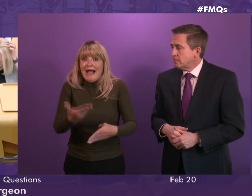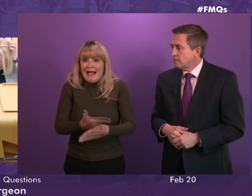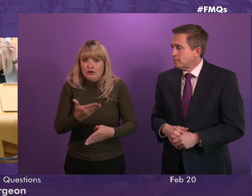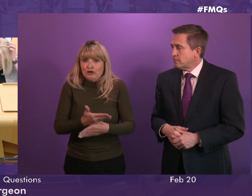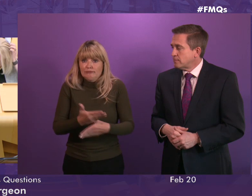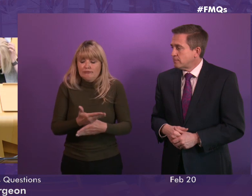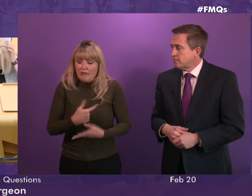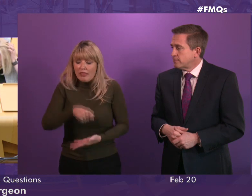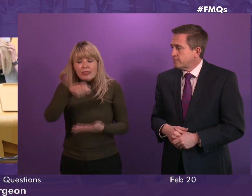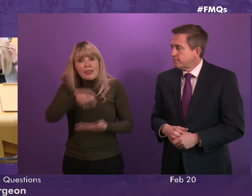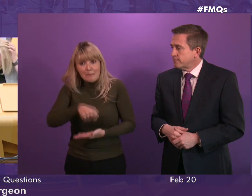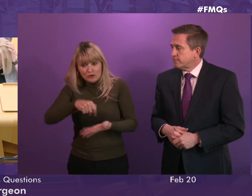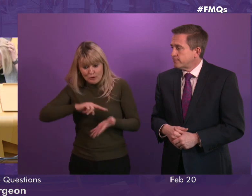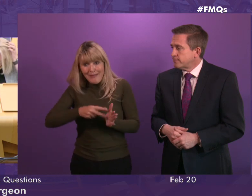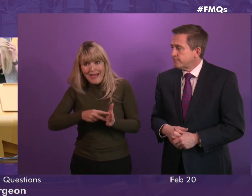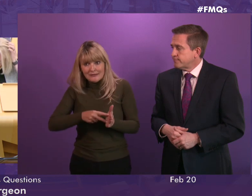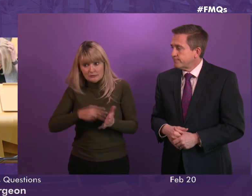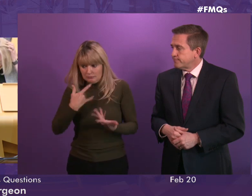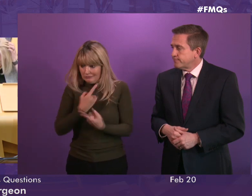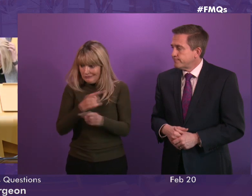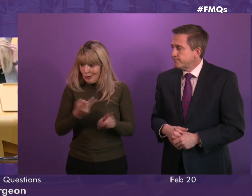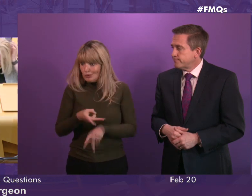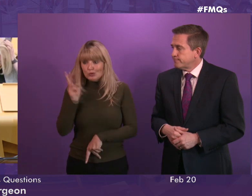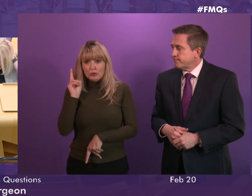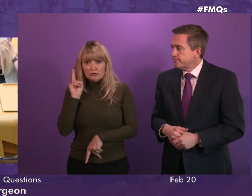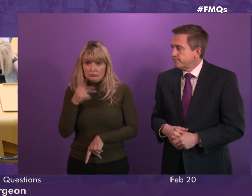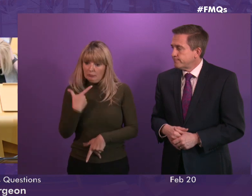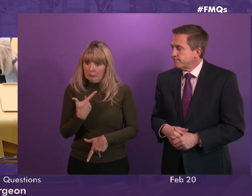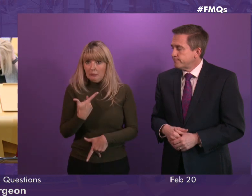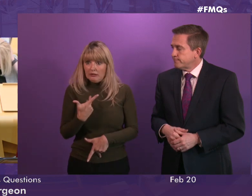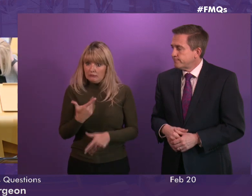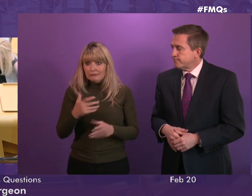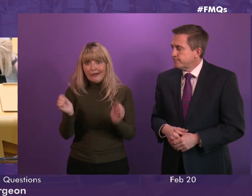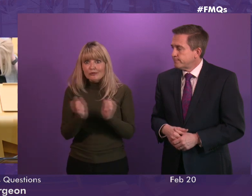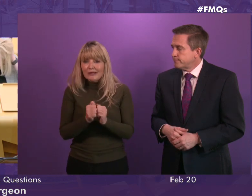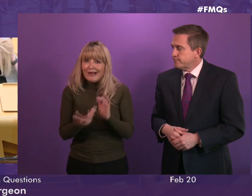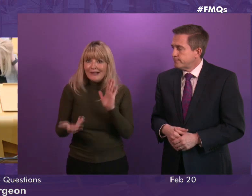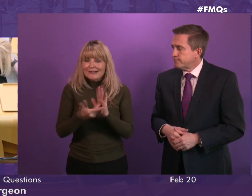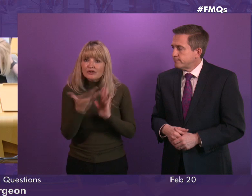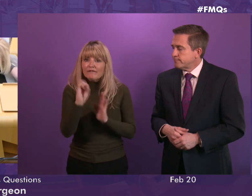that we announced two weeks ago committed an additional £50 million for our prisons,